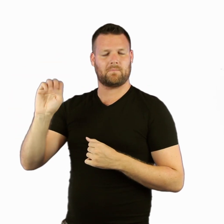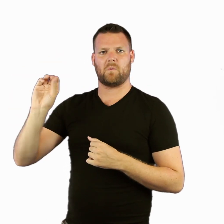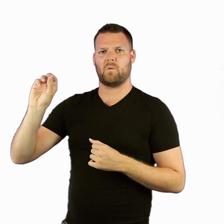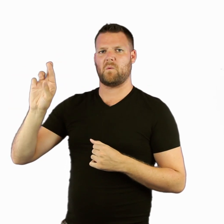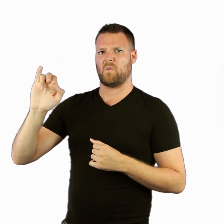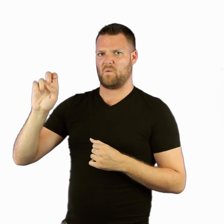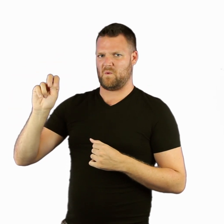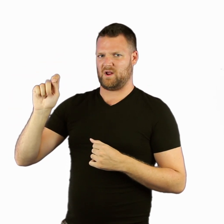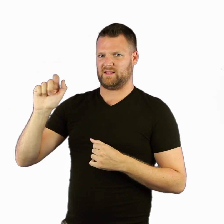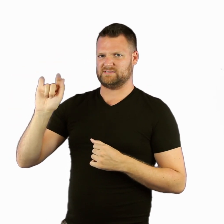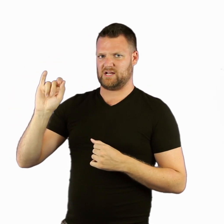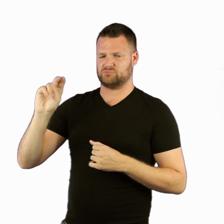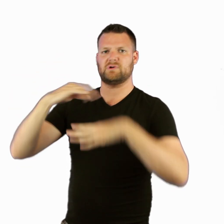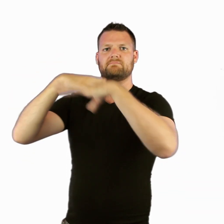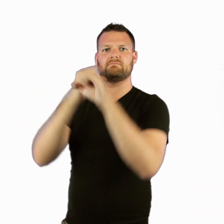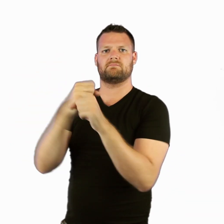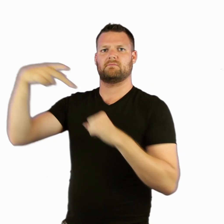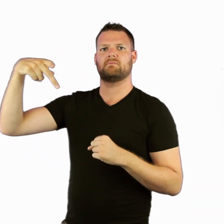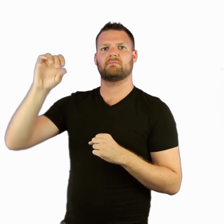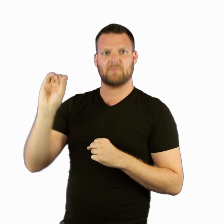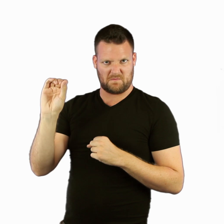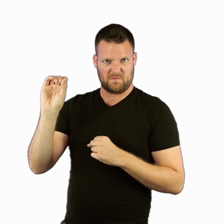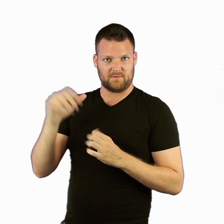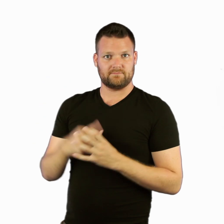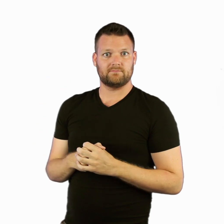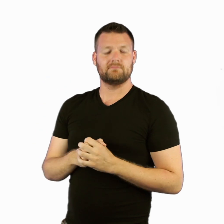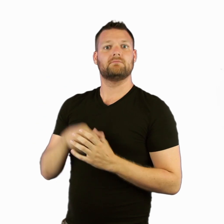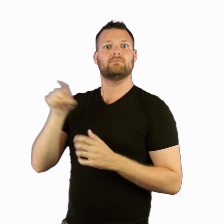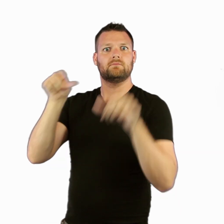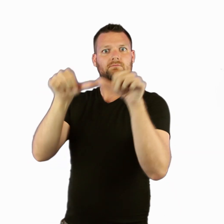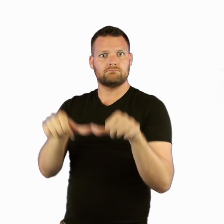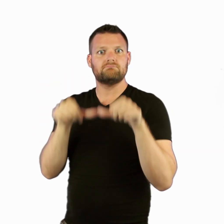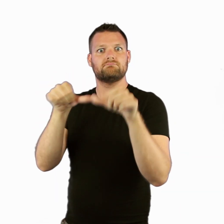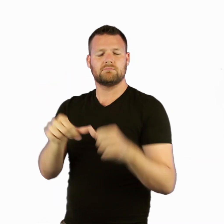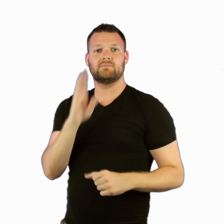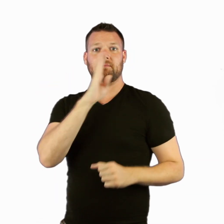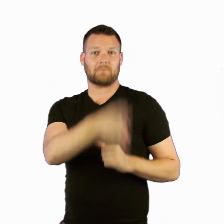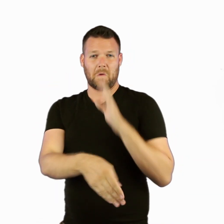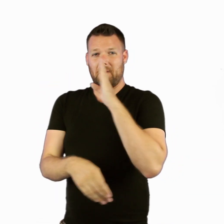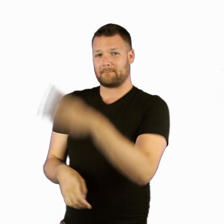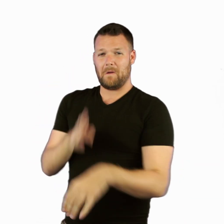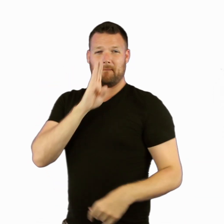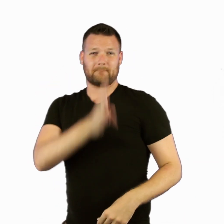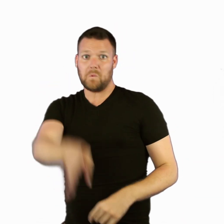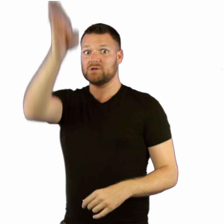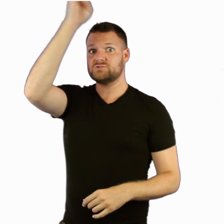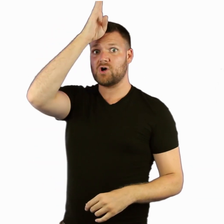In the recent song, the B and 3 handshapes are either faced to the left or right,